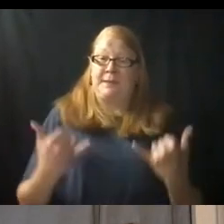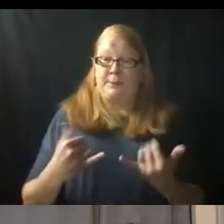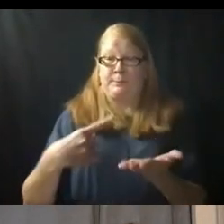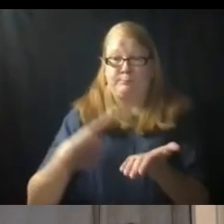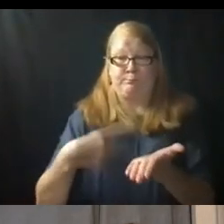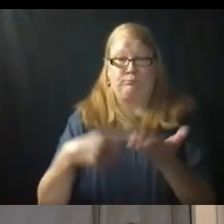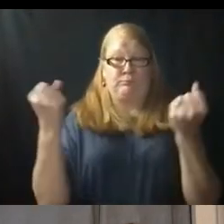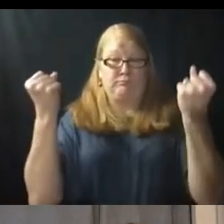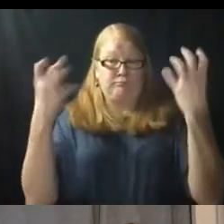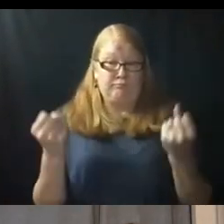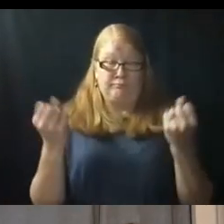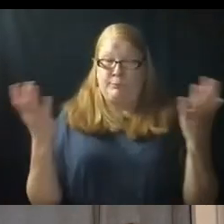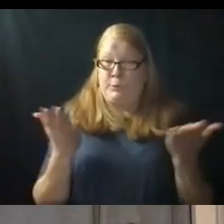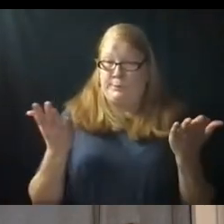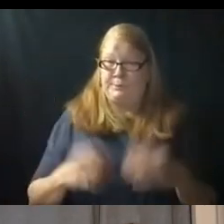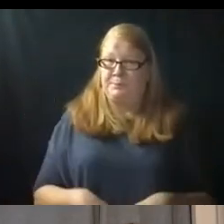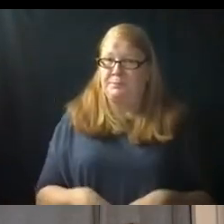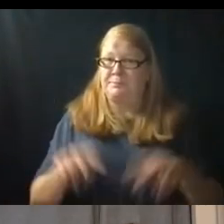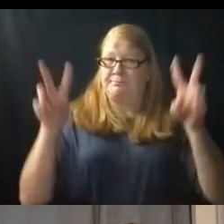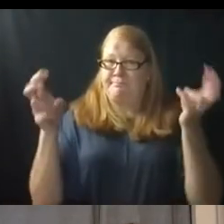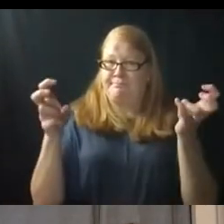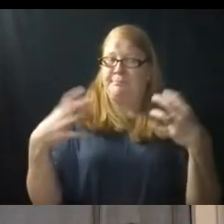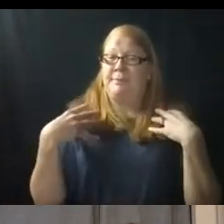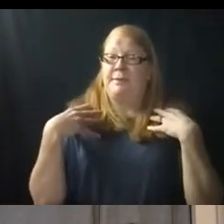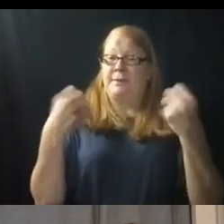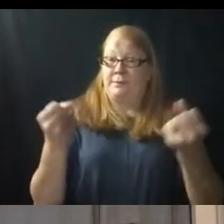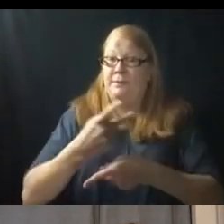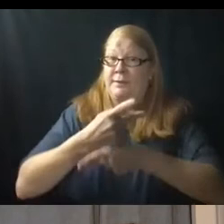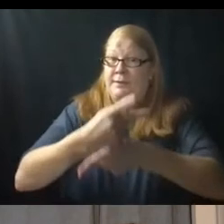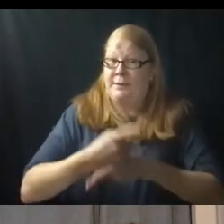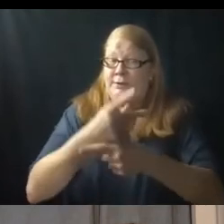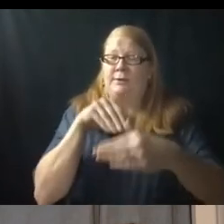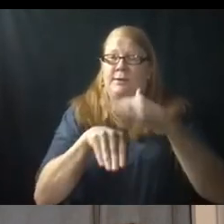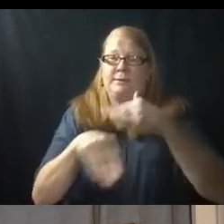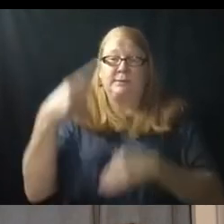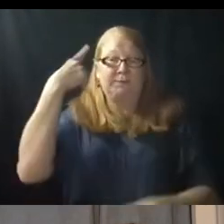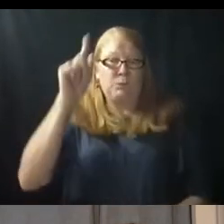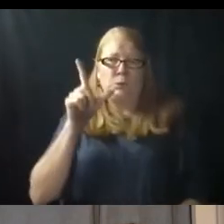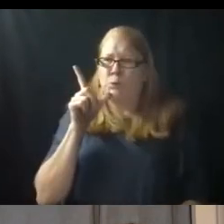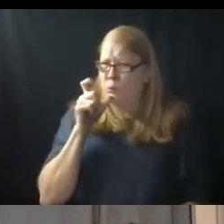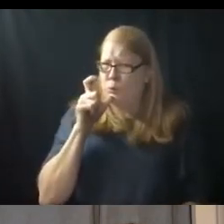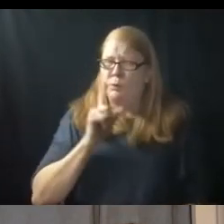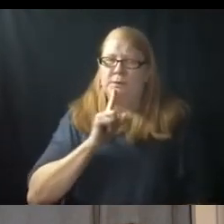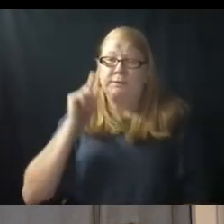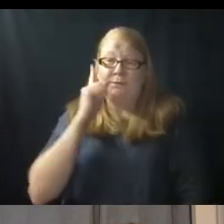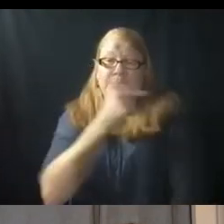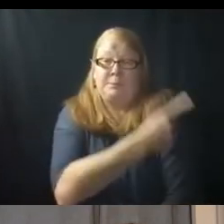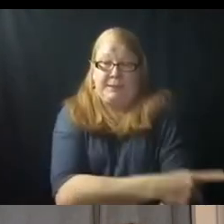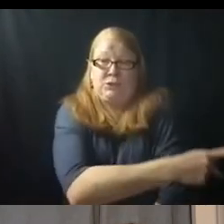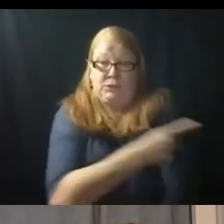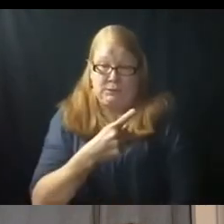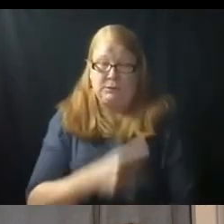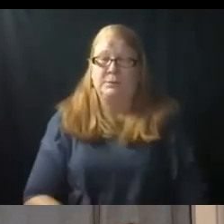Now, we’re going to discuss the topic of Healthcare Access for Deaf Patients.